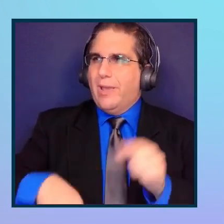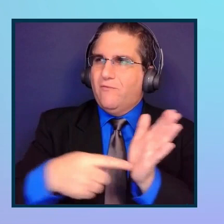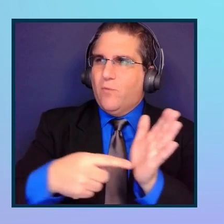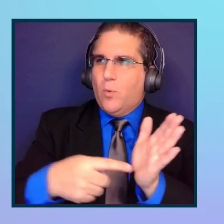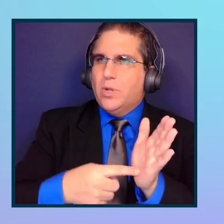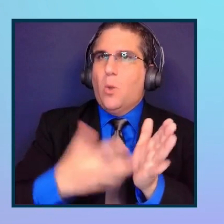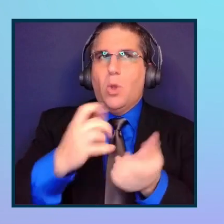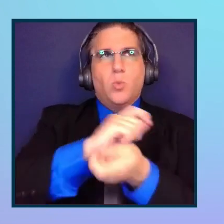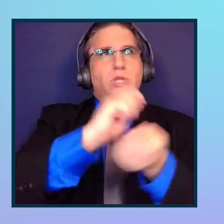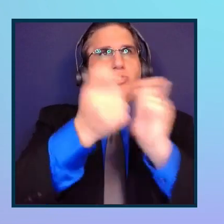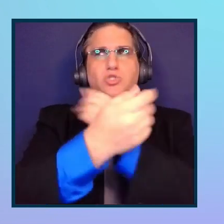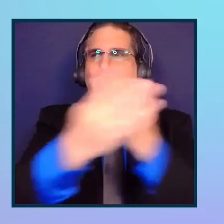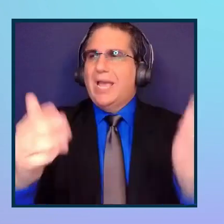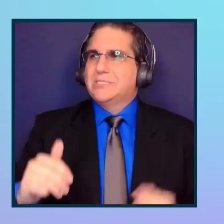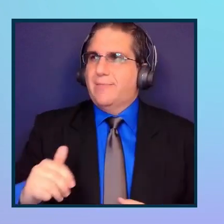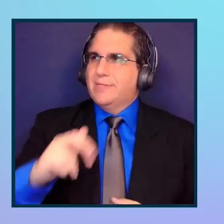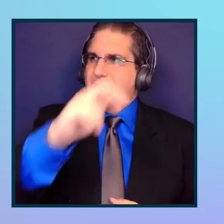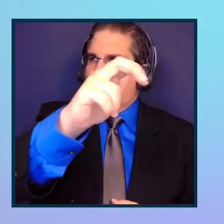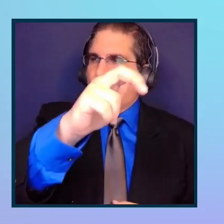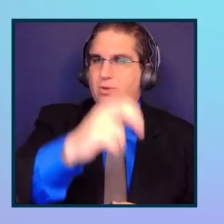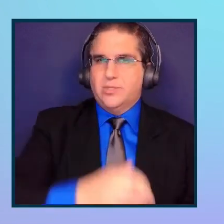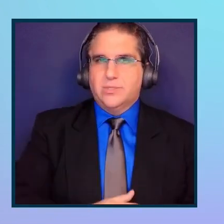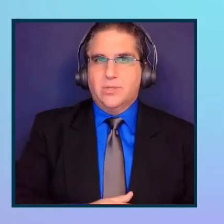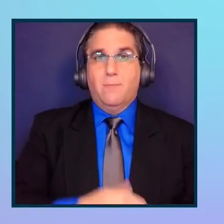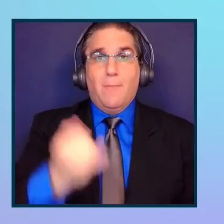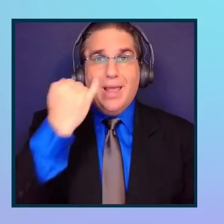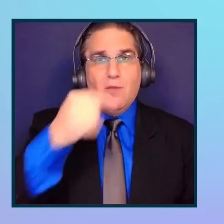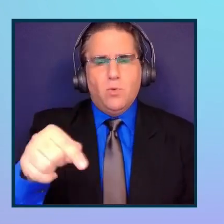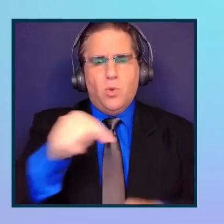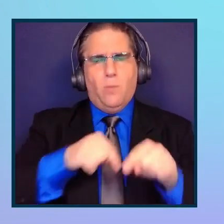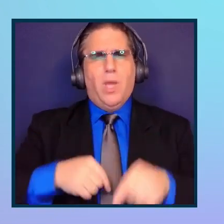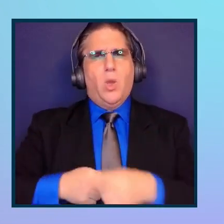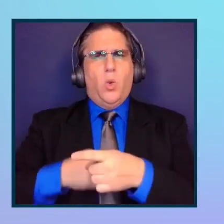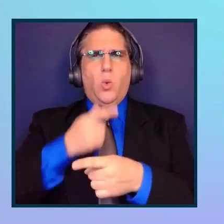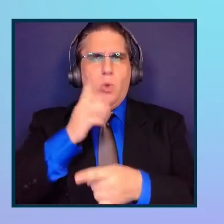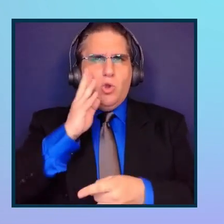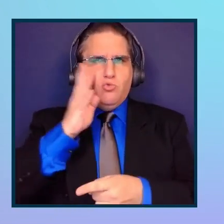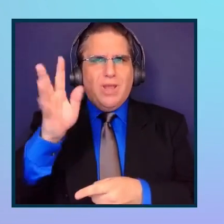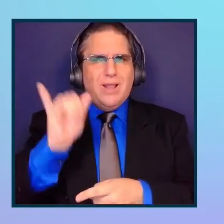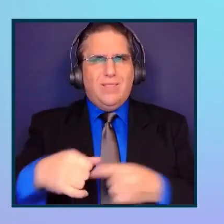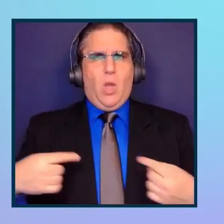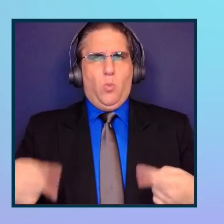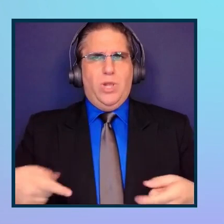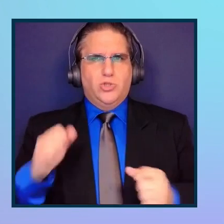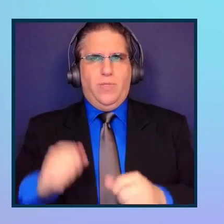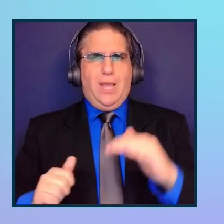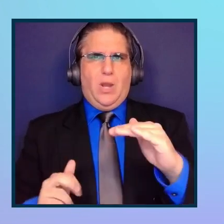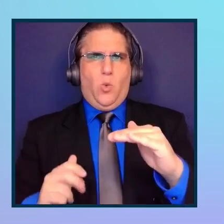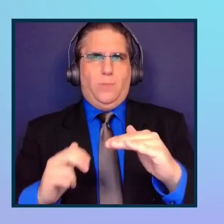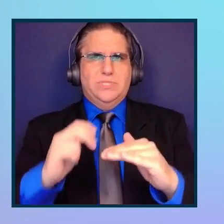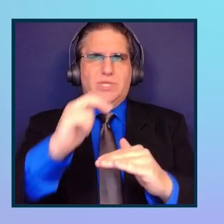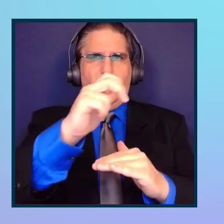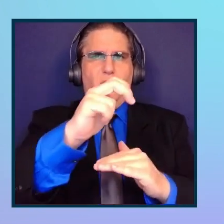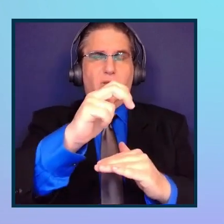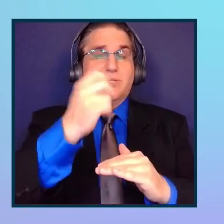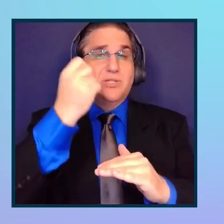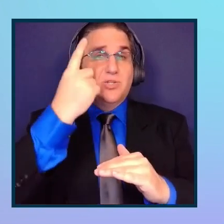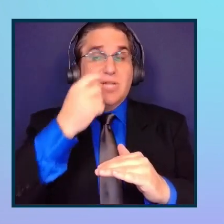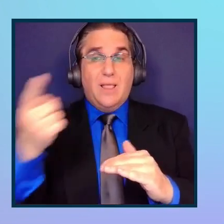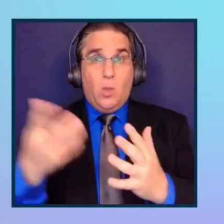that created that stair climbing wheelchair, what you realize is, is that their goal was never actually to impress the disabled people